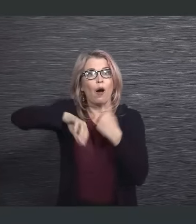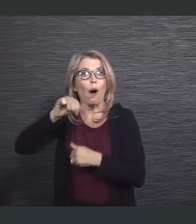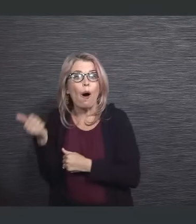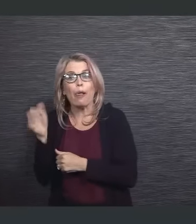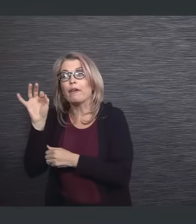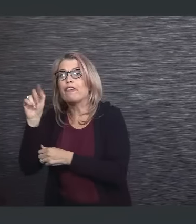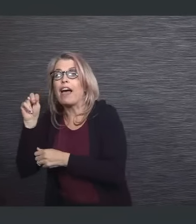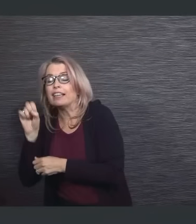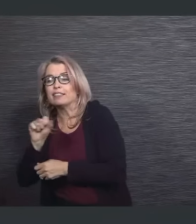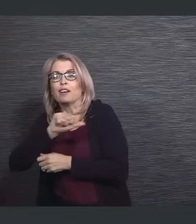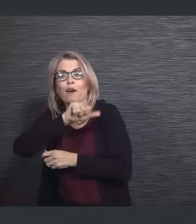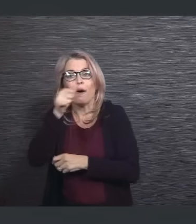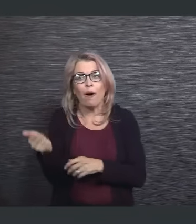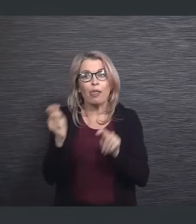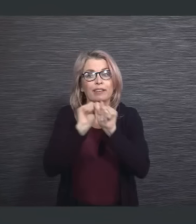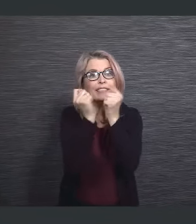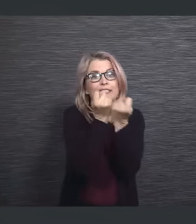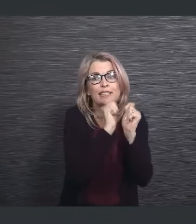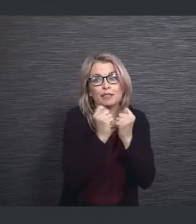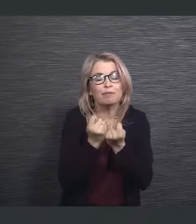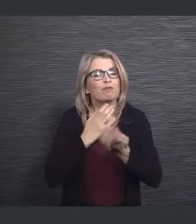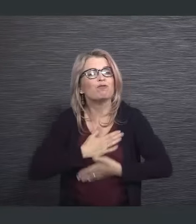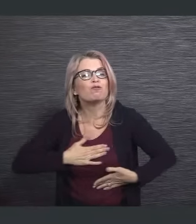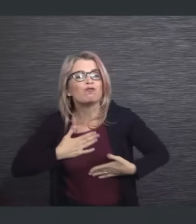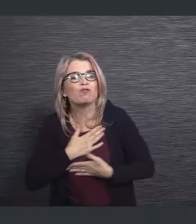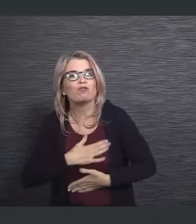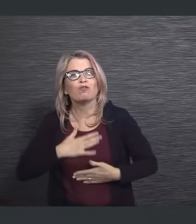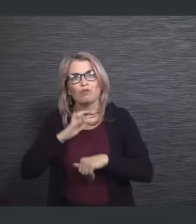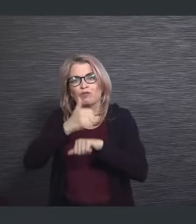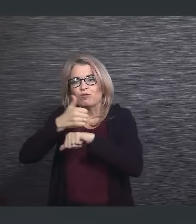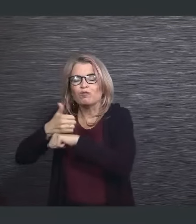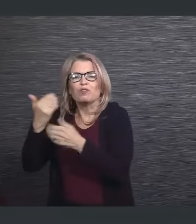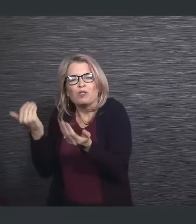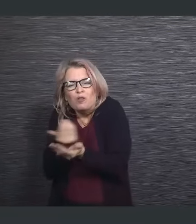as a team and establish new levels of connection